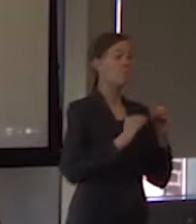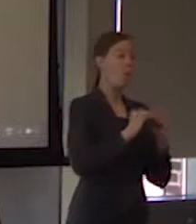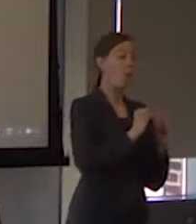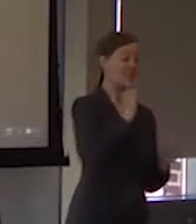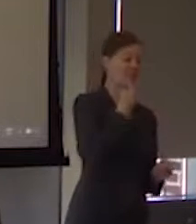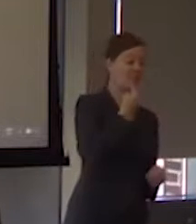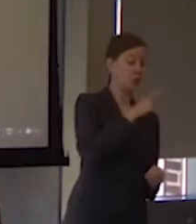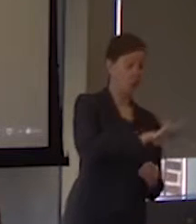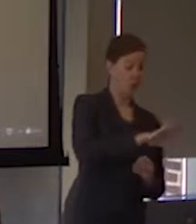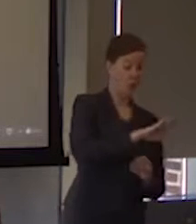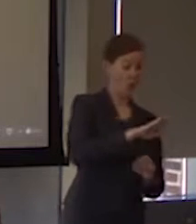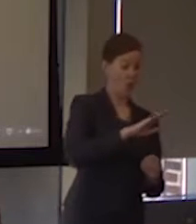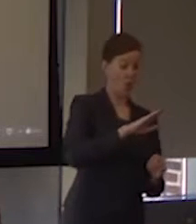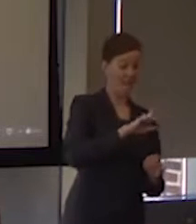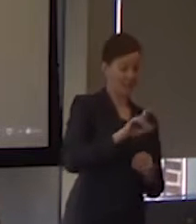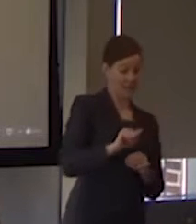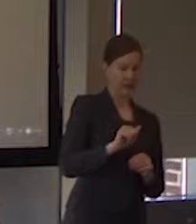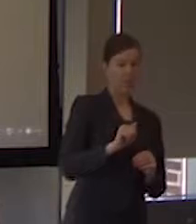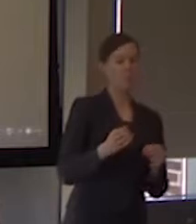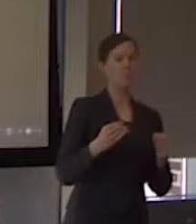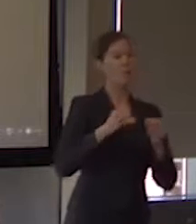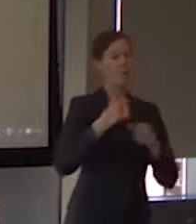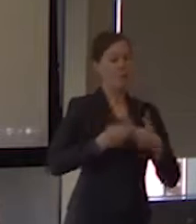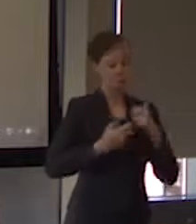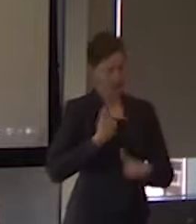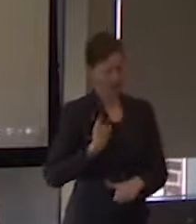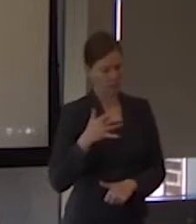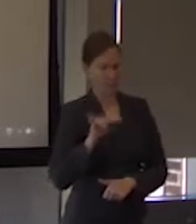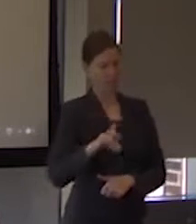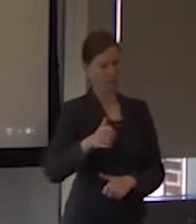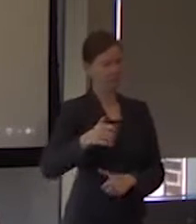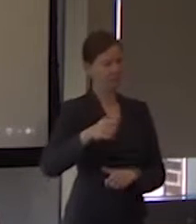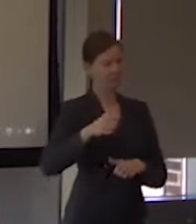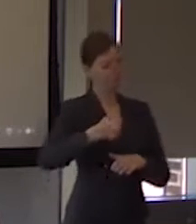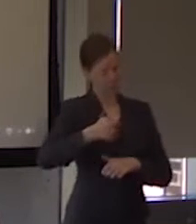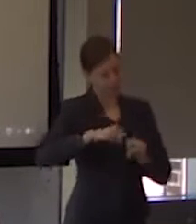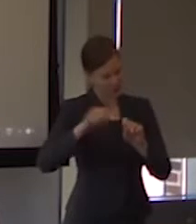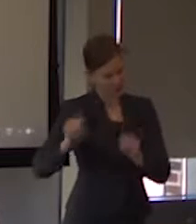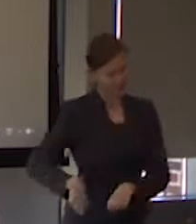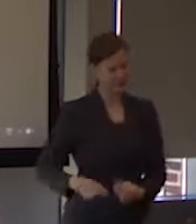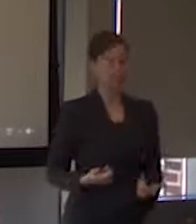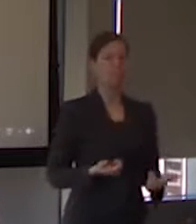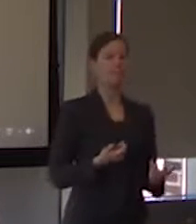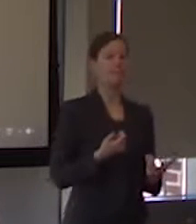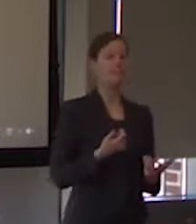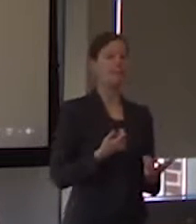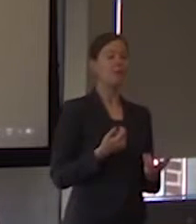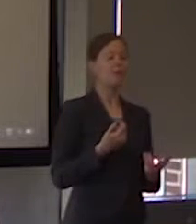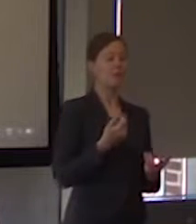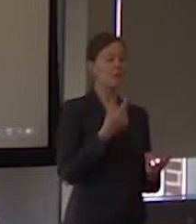the more issue that they had with the paratransit system. So with being enabled, we try to take my experience